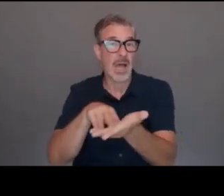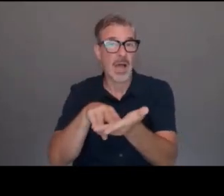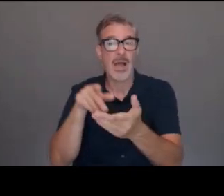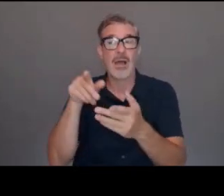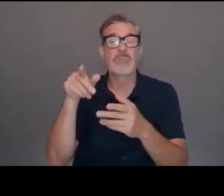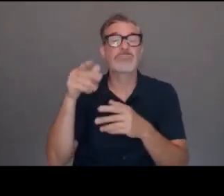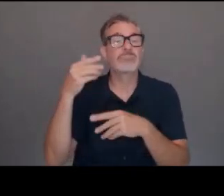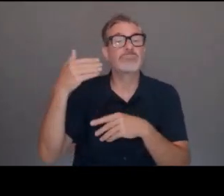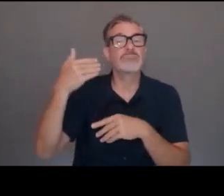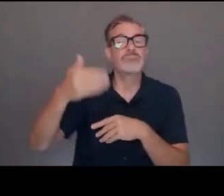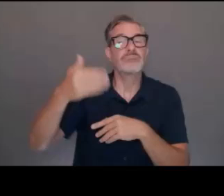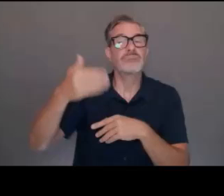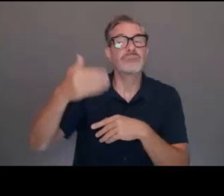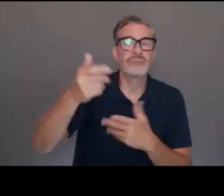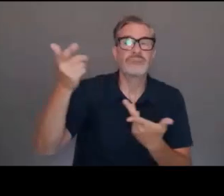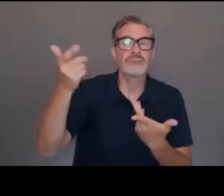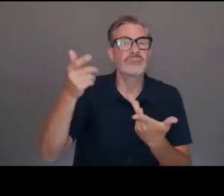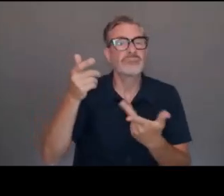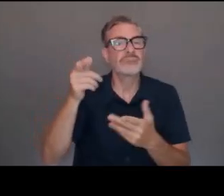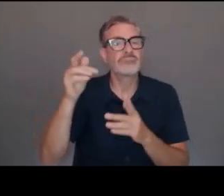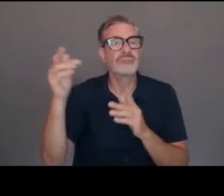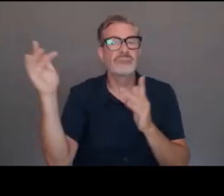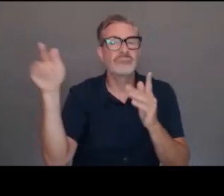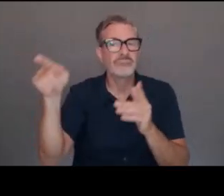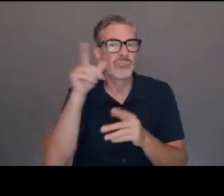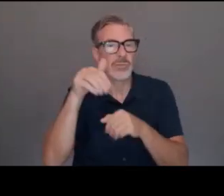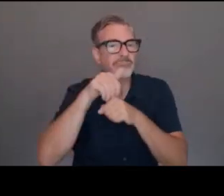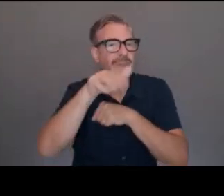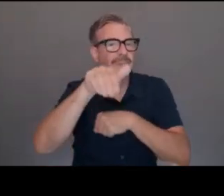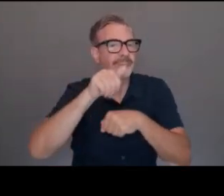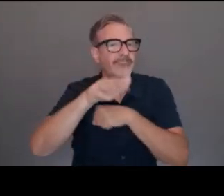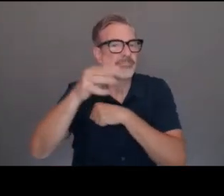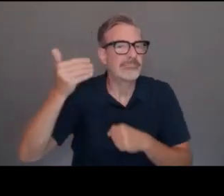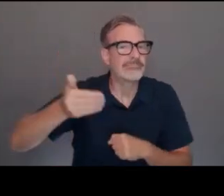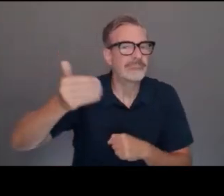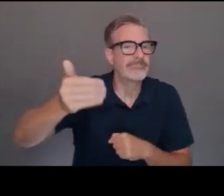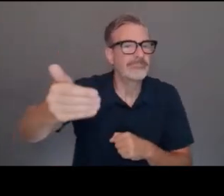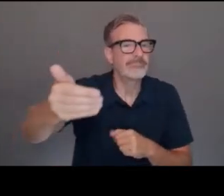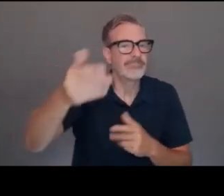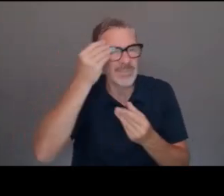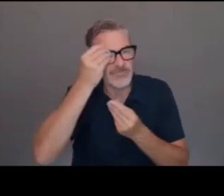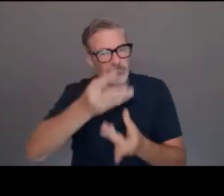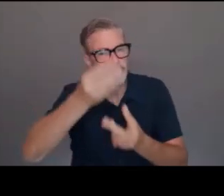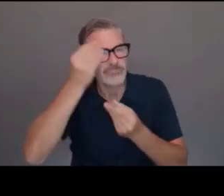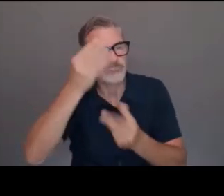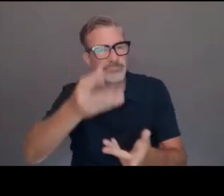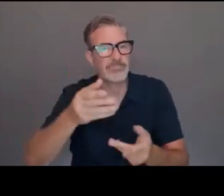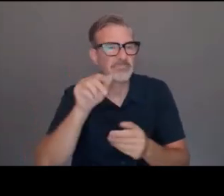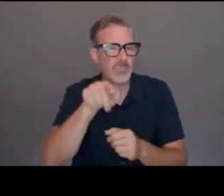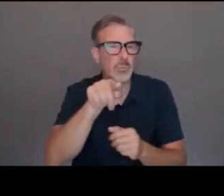We have a few other links there for upcoming deadlines and notifications, as well as upcoming info sessions that might be a value to you.